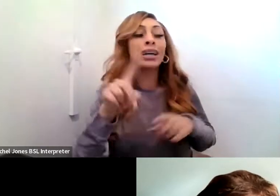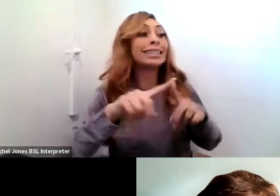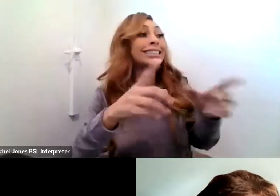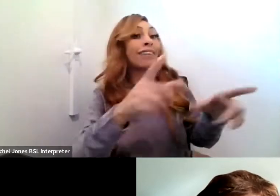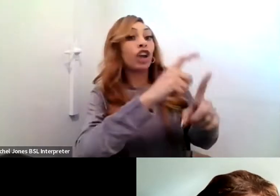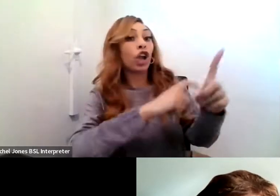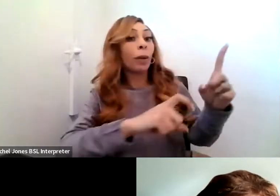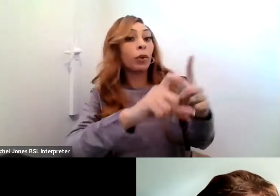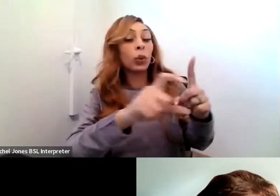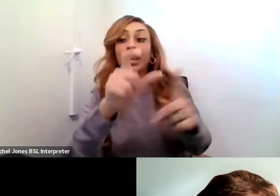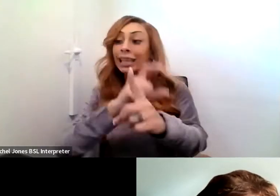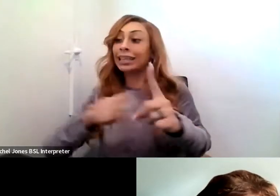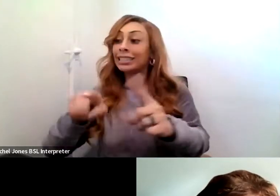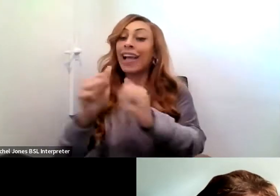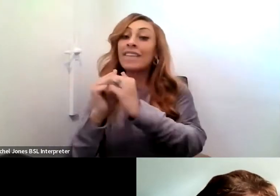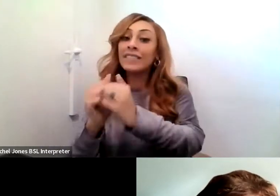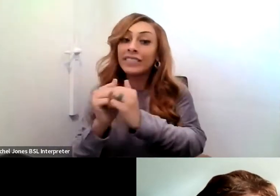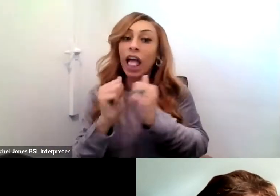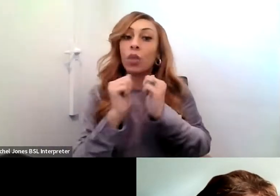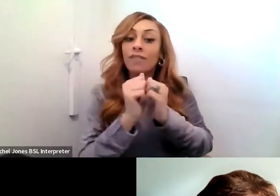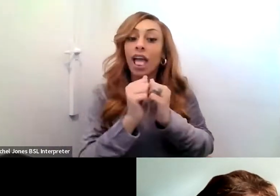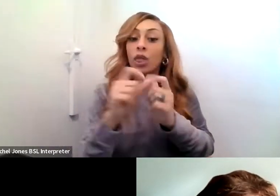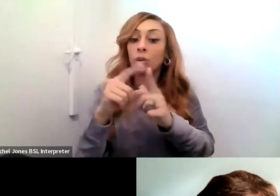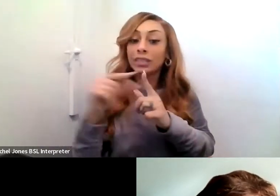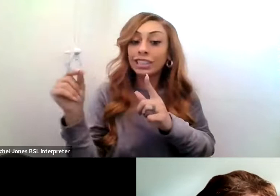who would value digital provision might be looking for.